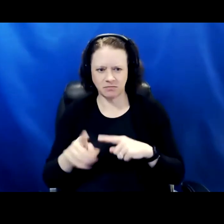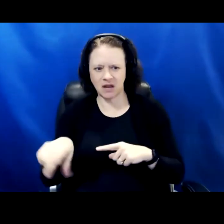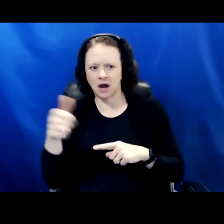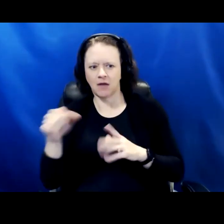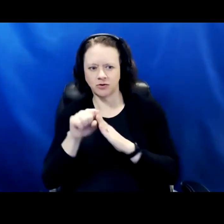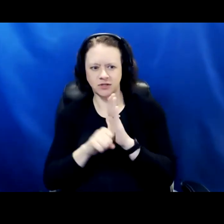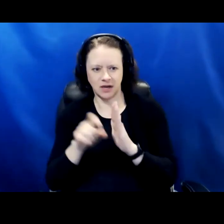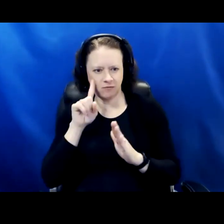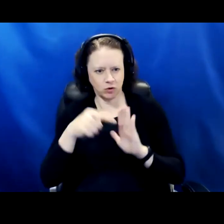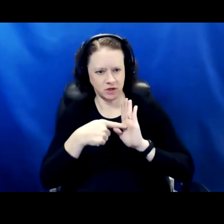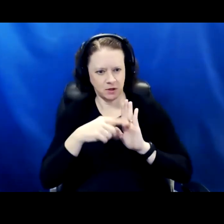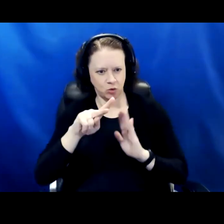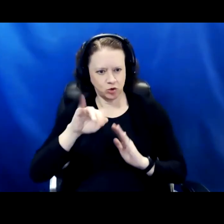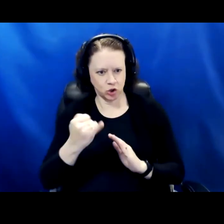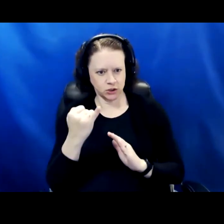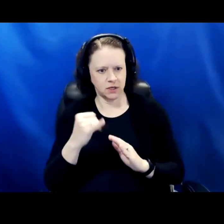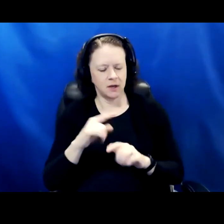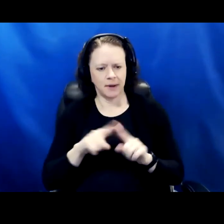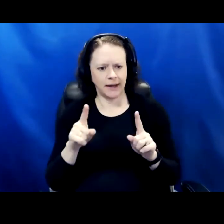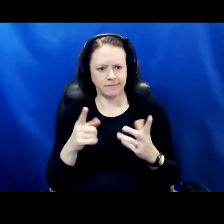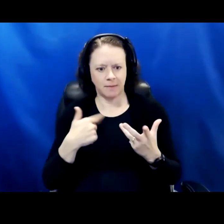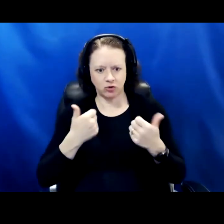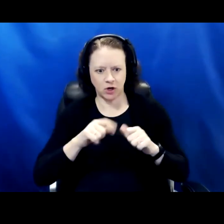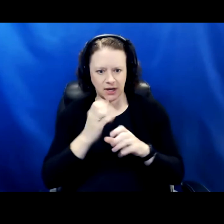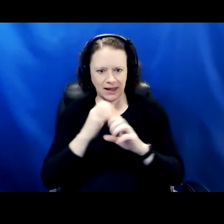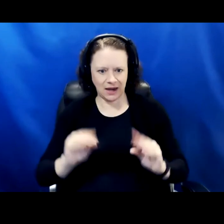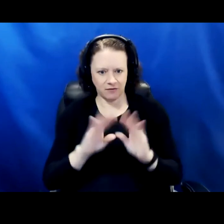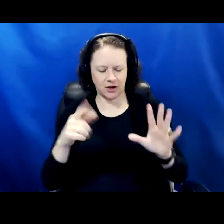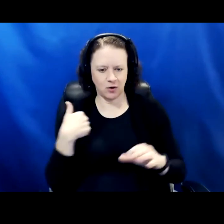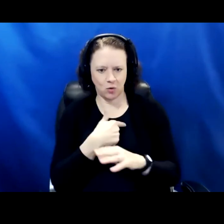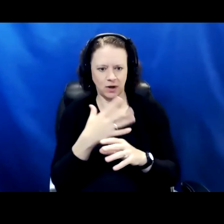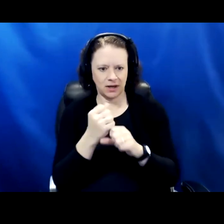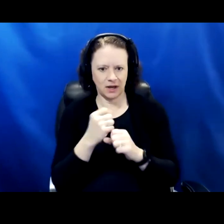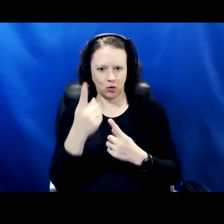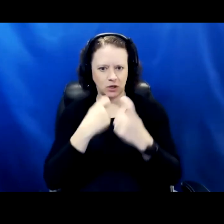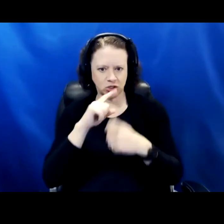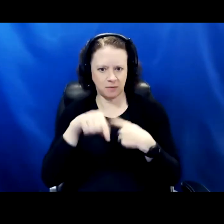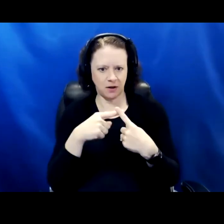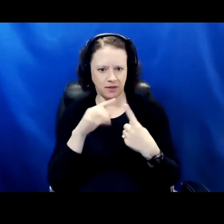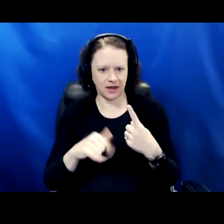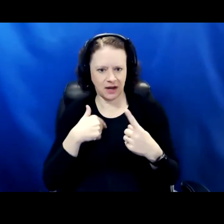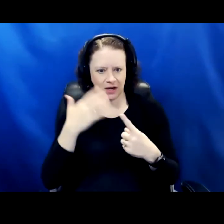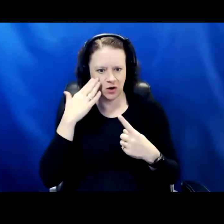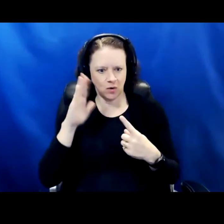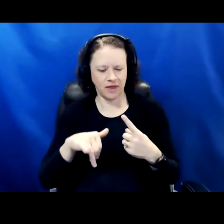So trying to get some clarity, we get questions about that and I know that's a need of, of many people.